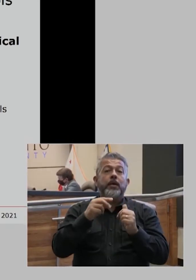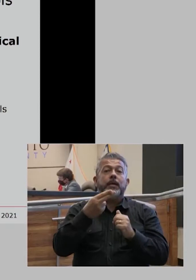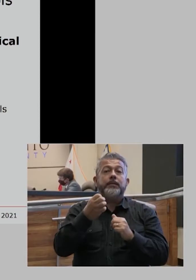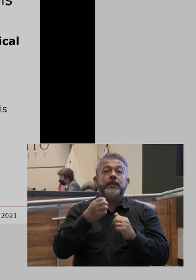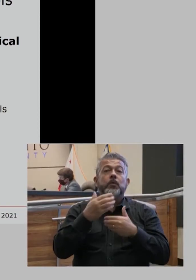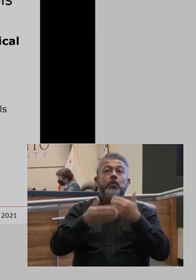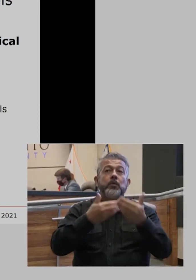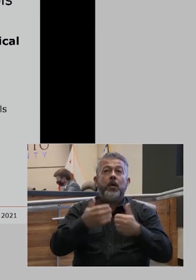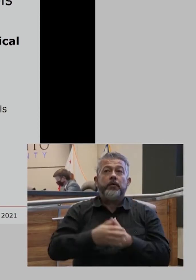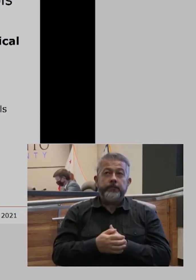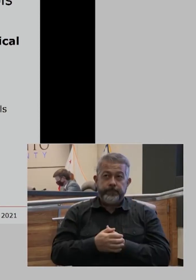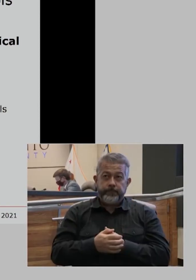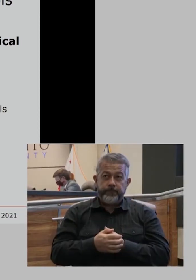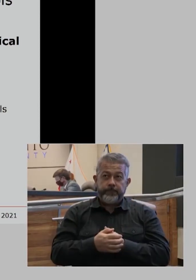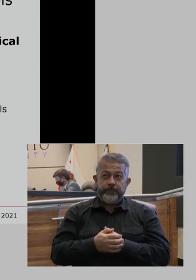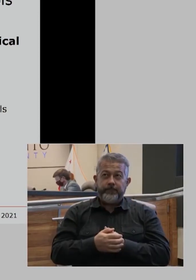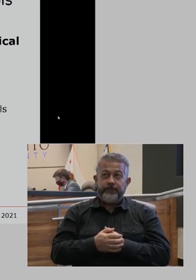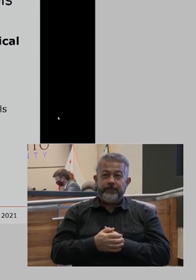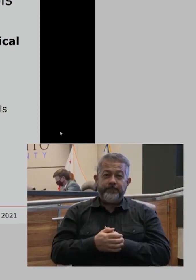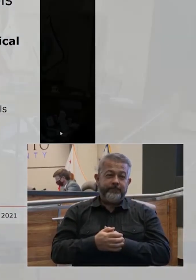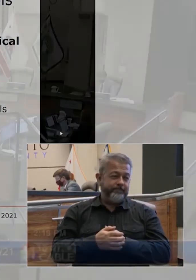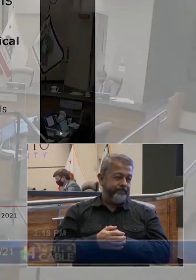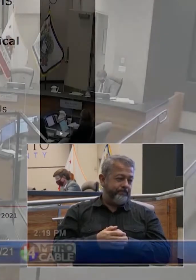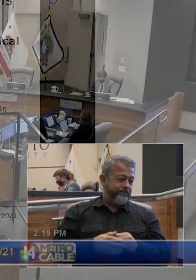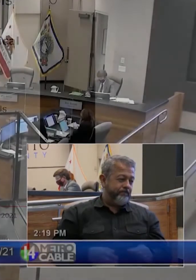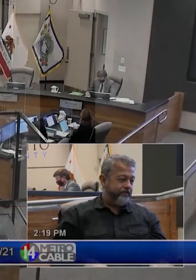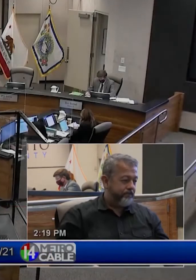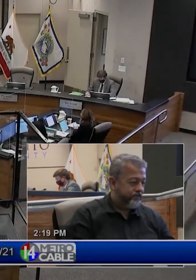PUBLIC TO PARTICIPATE IN THIS PROCESS AND I WILL TRY TO SHOW PROCESS AND I WILL TRY TO SHOW THEM AS WE GO ALONG.